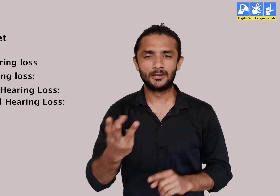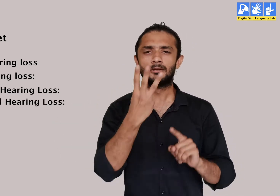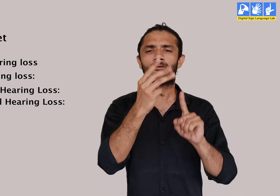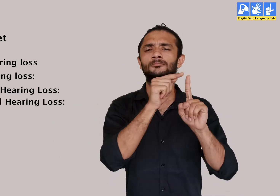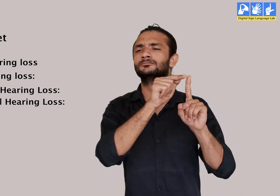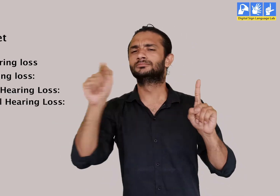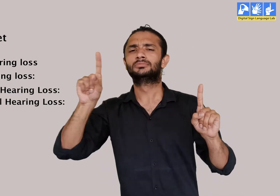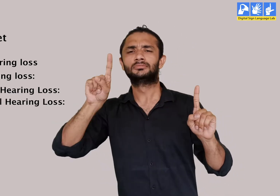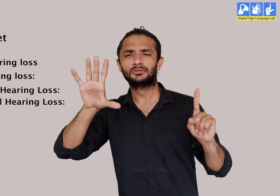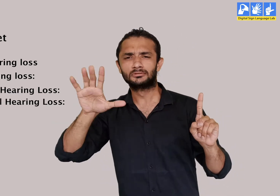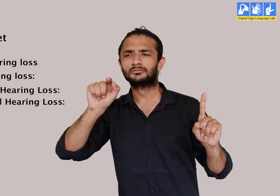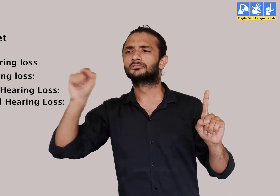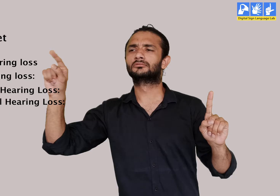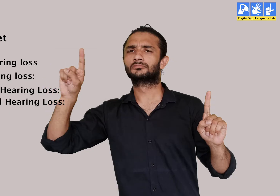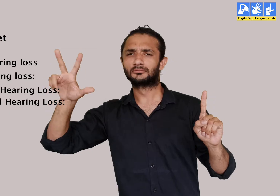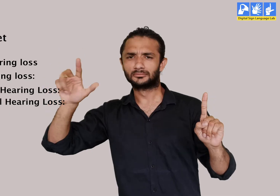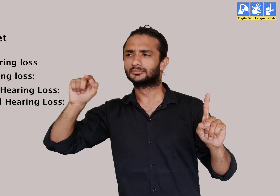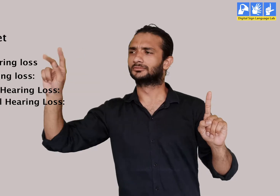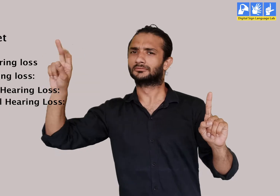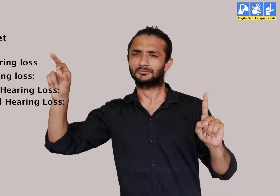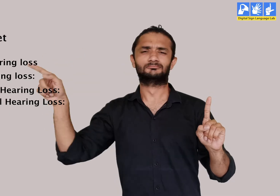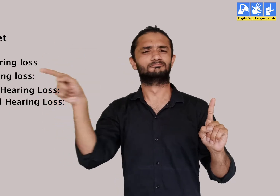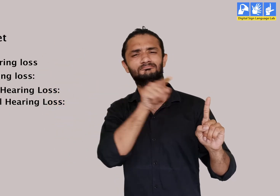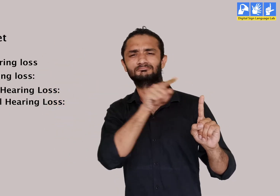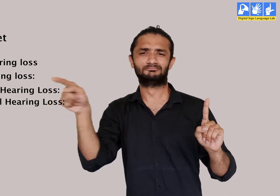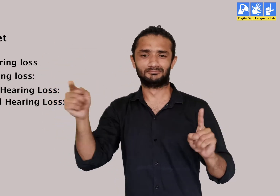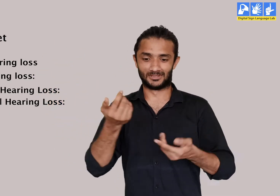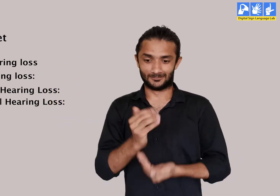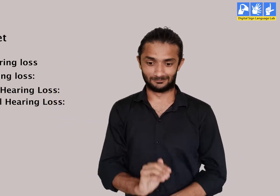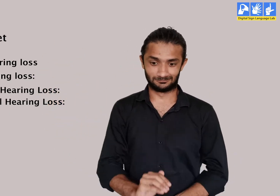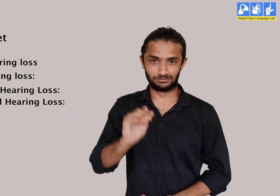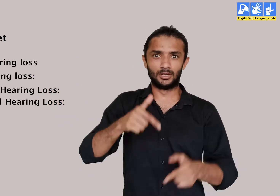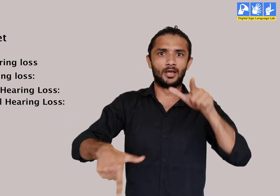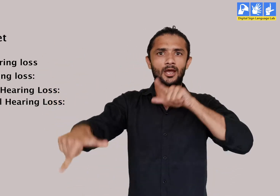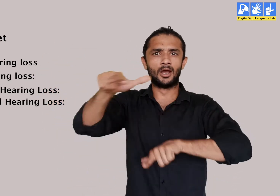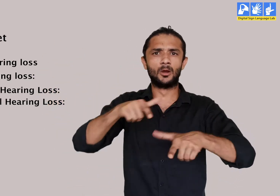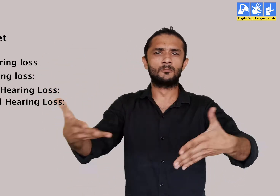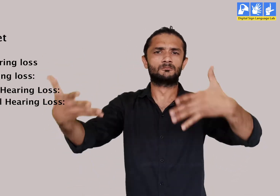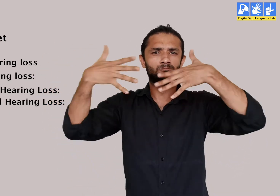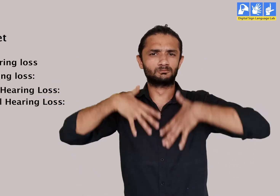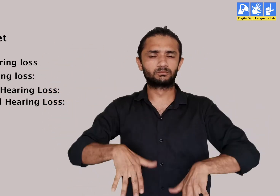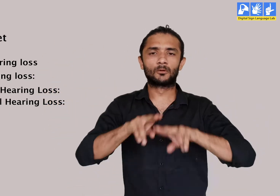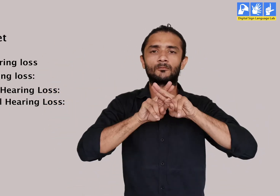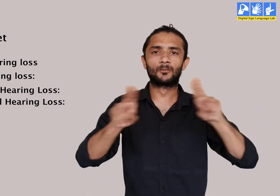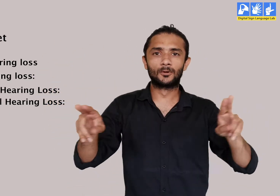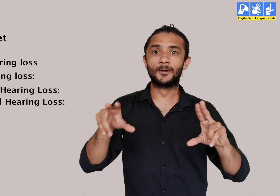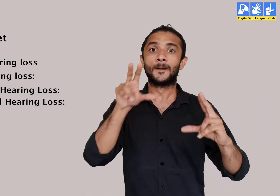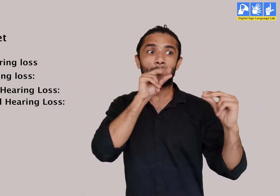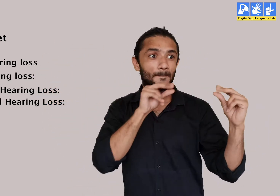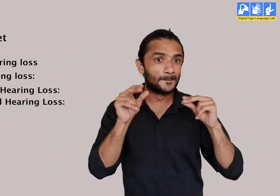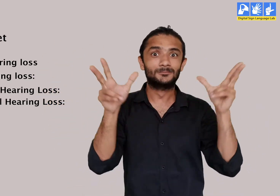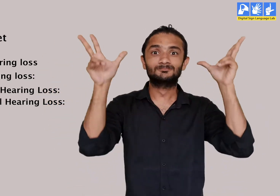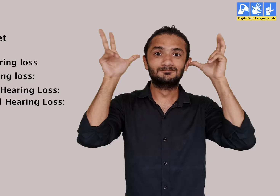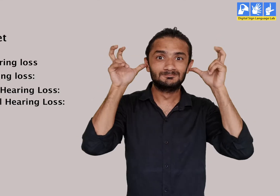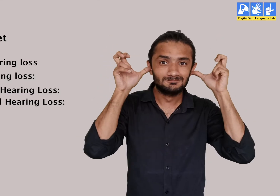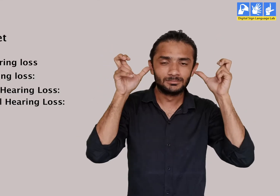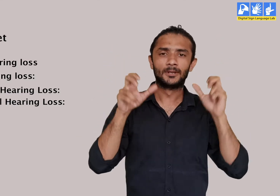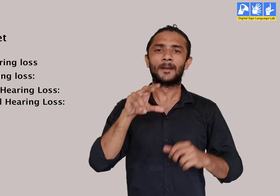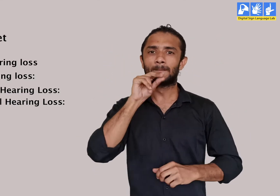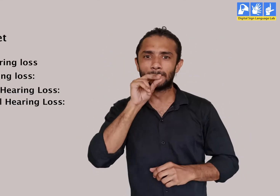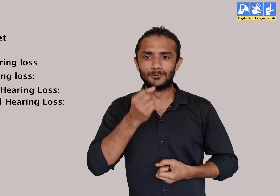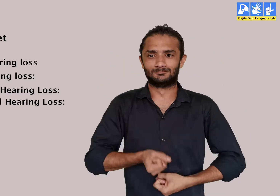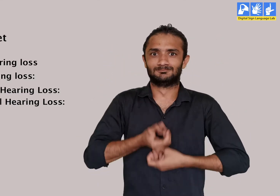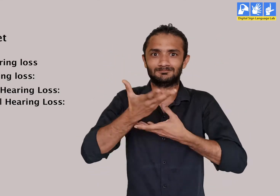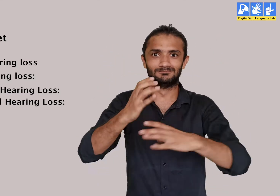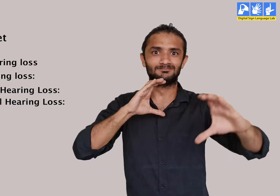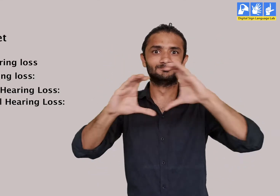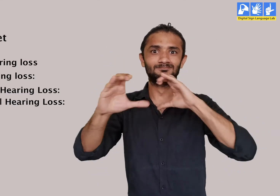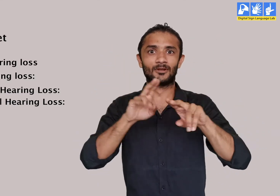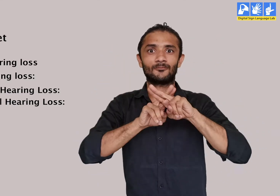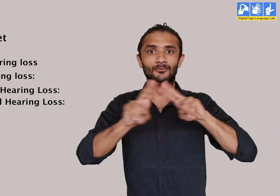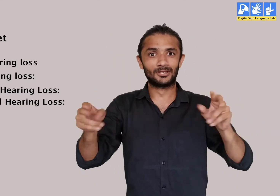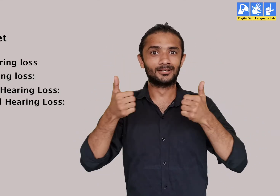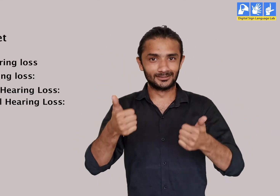It refers to that hearing loss that occurs in later childhood or adulthood after the acquisition of language.